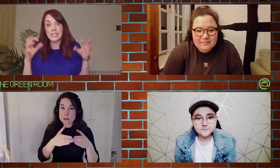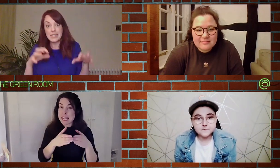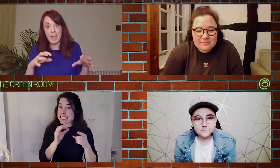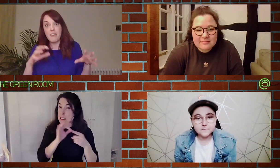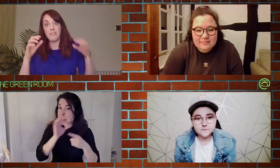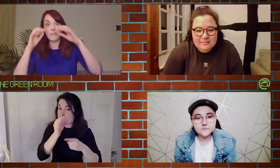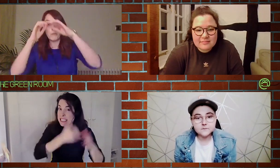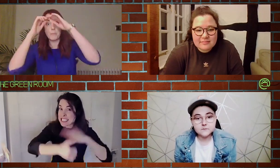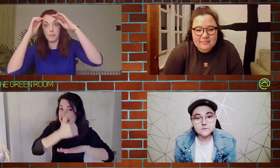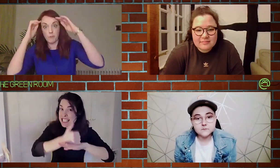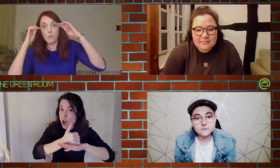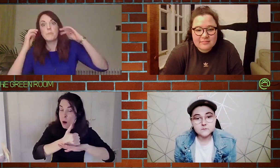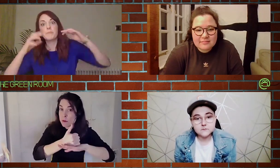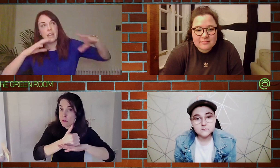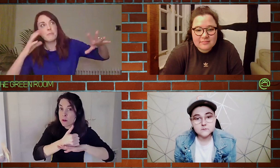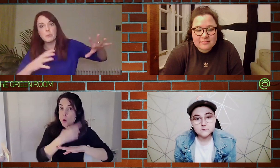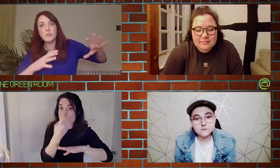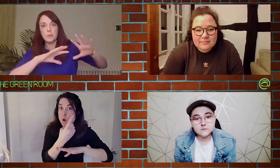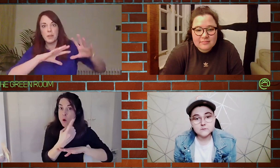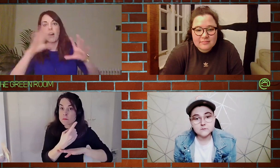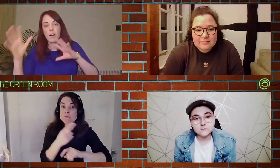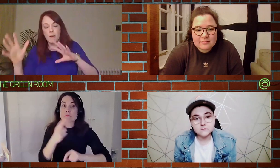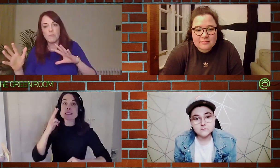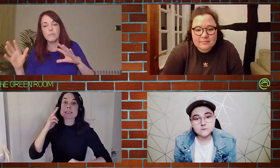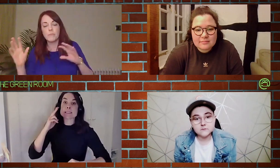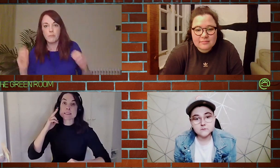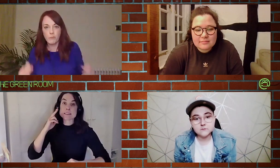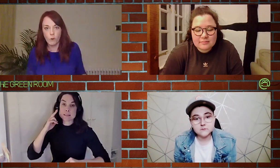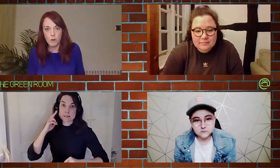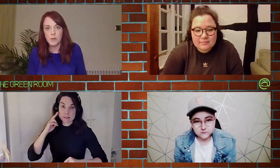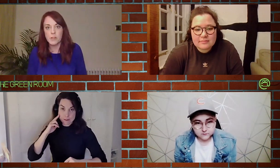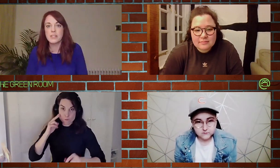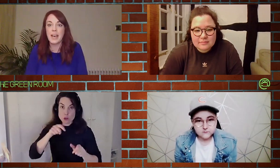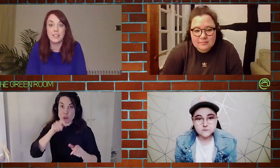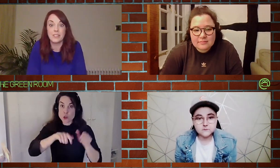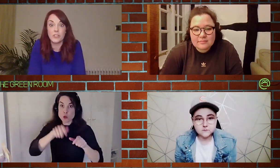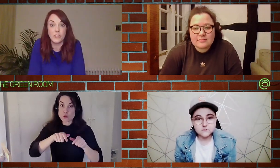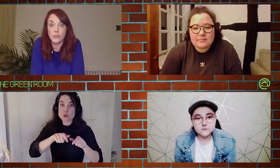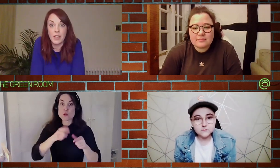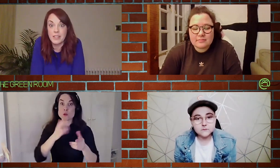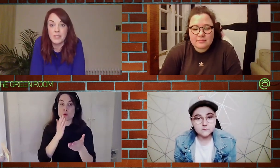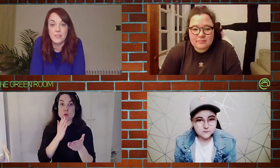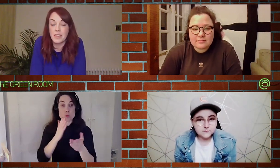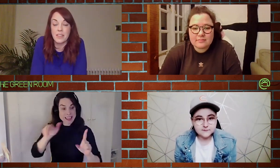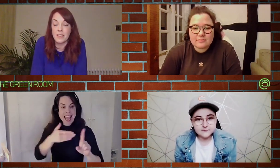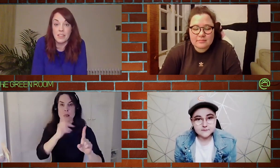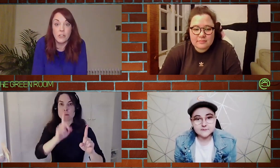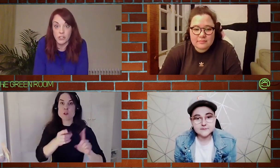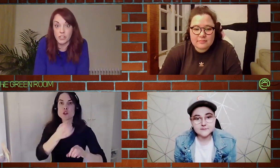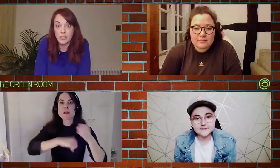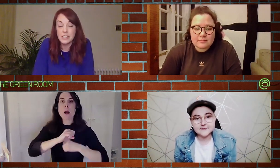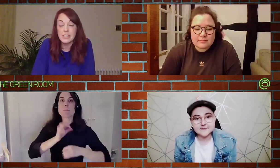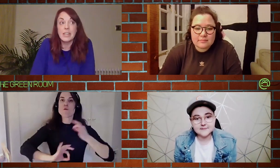deaf people to become performers and creatives in theatre.